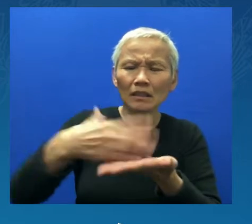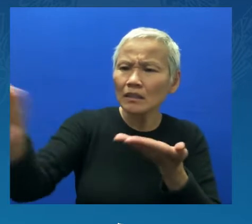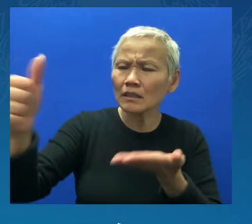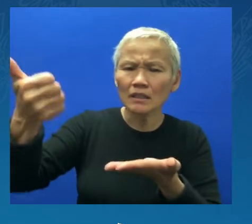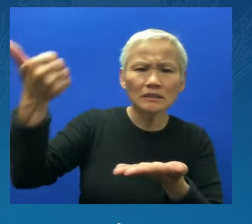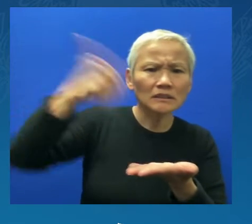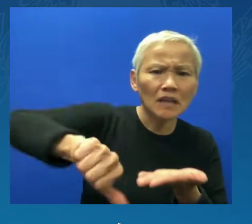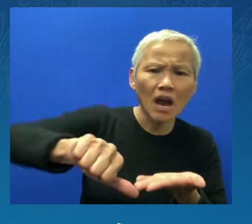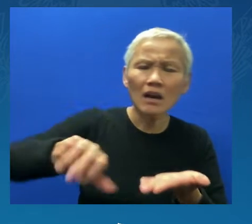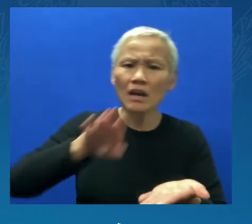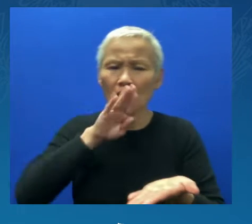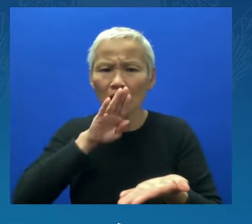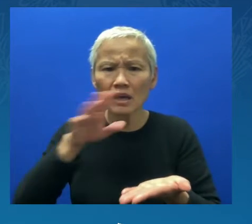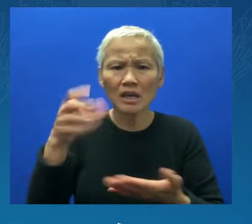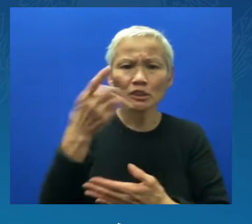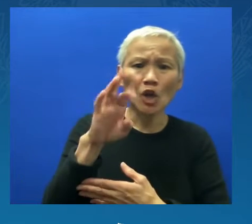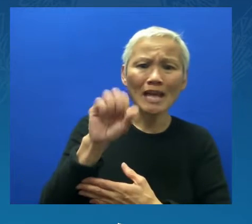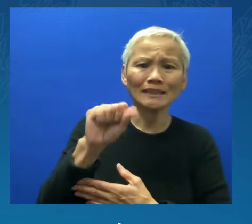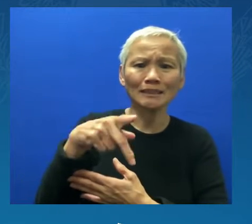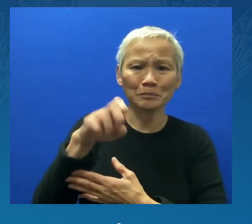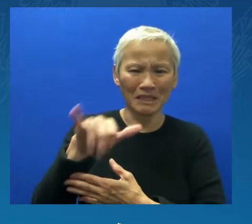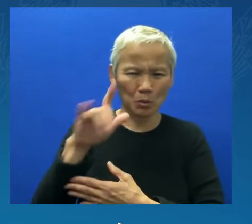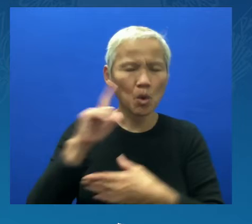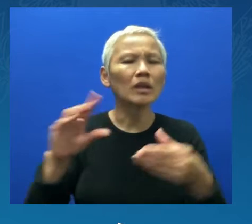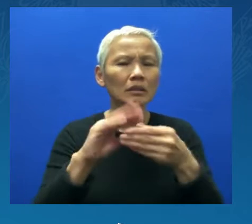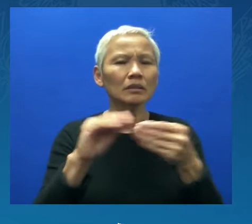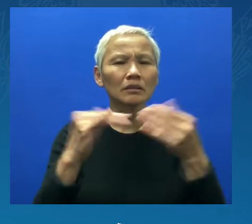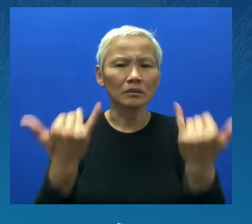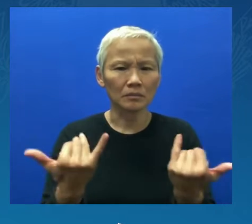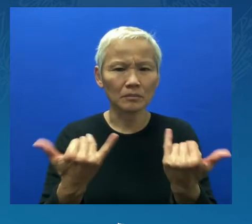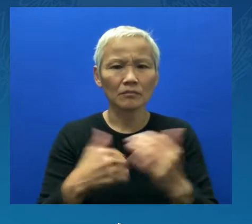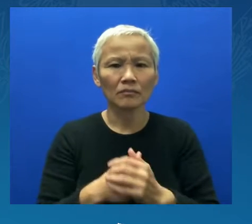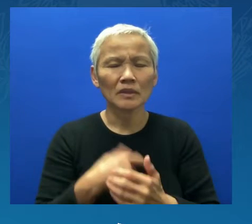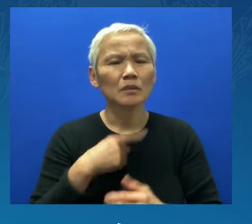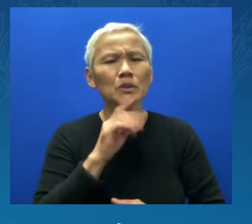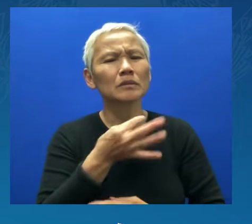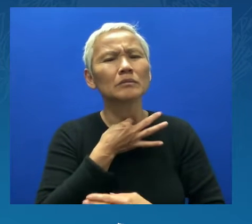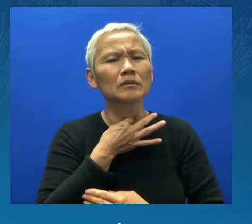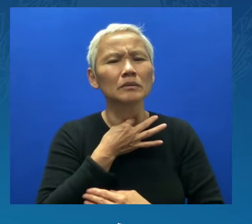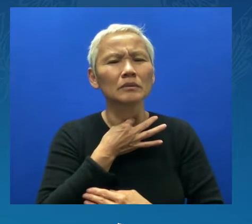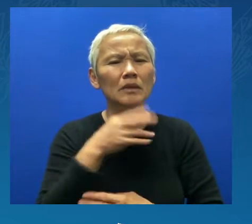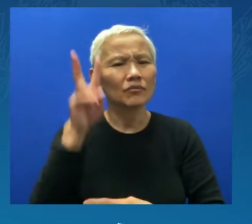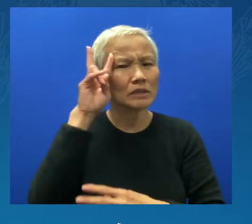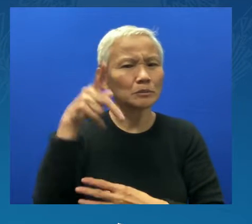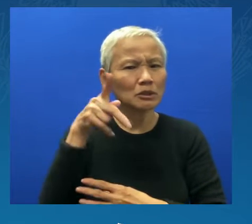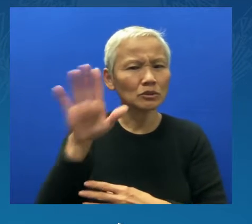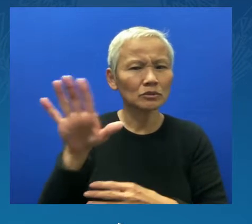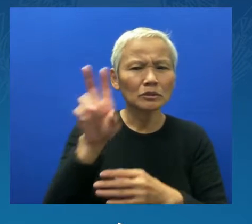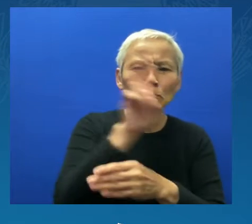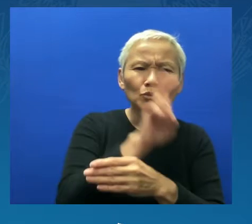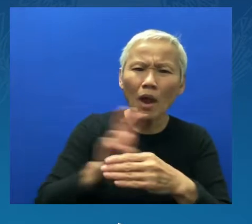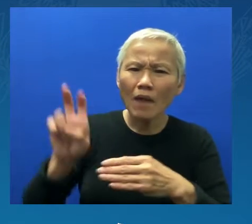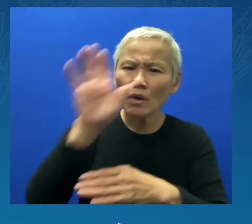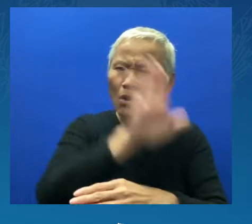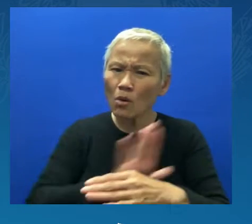As you've been traveling all across the country -- and of course, including all of us -- talk to us a little bit about women and their families